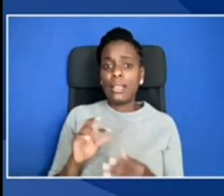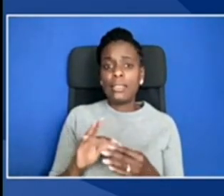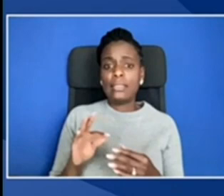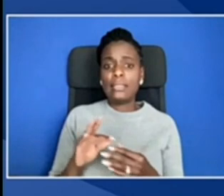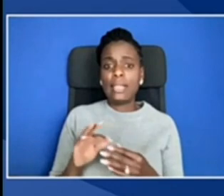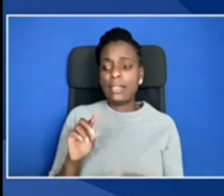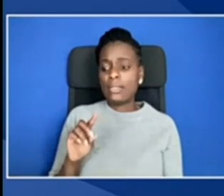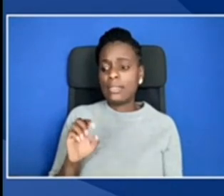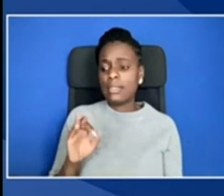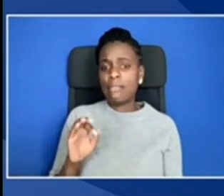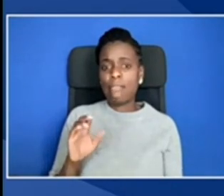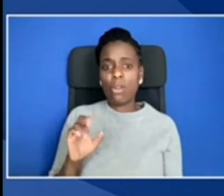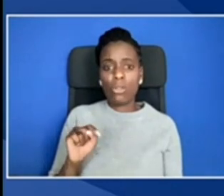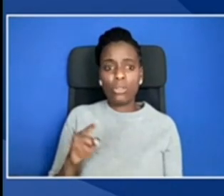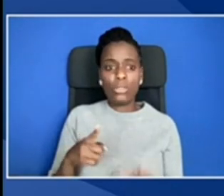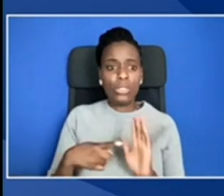is an indicia of hardship.